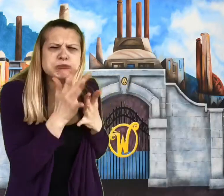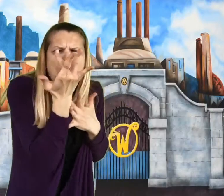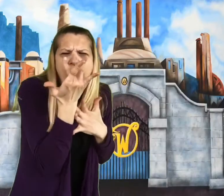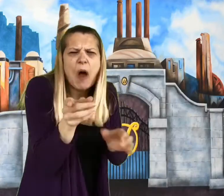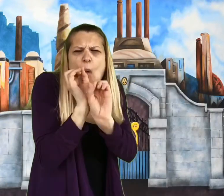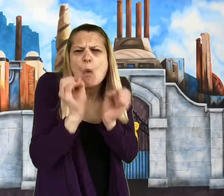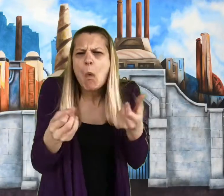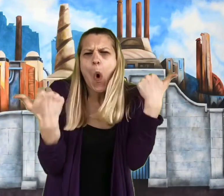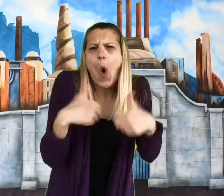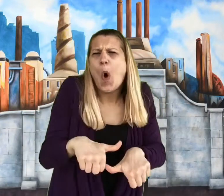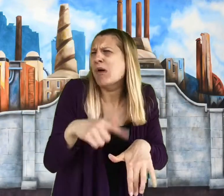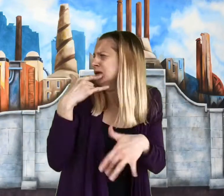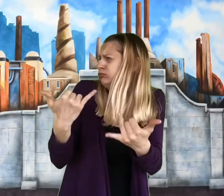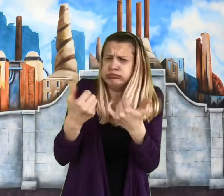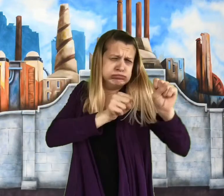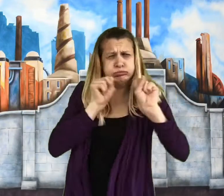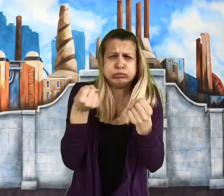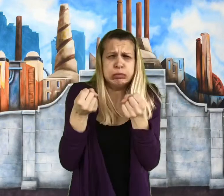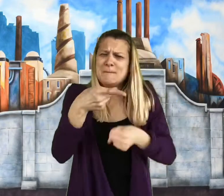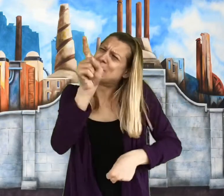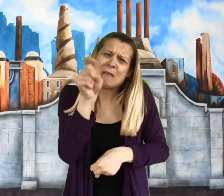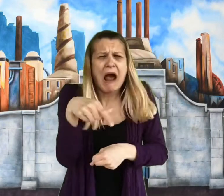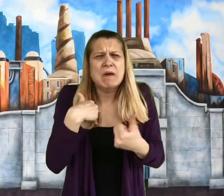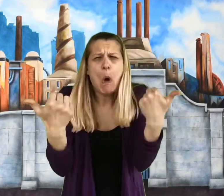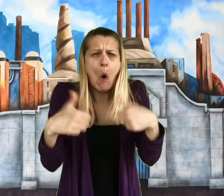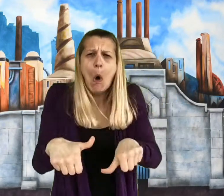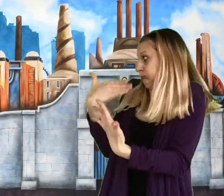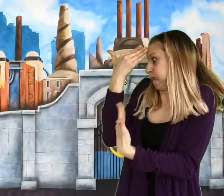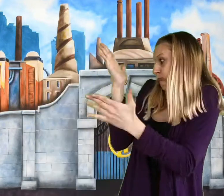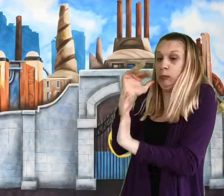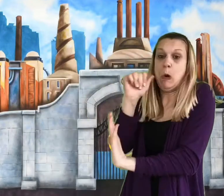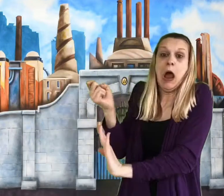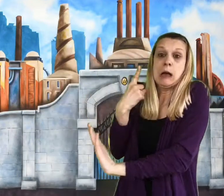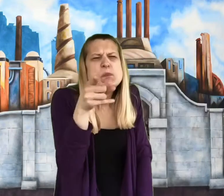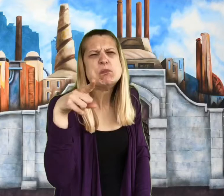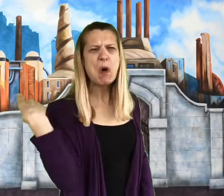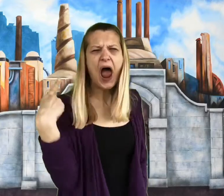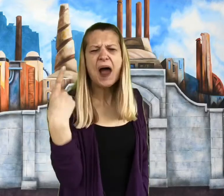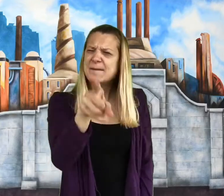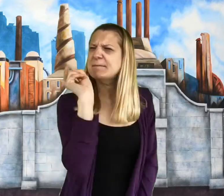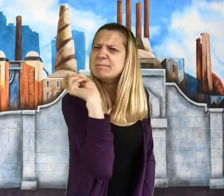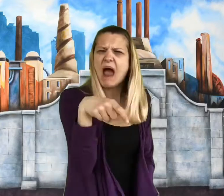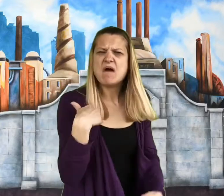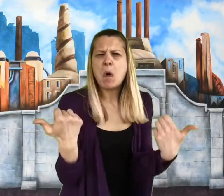"Why hasn’t he got a coat on in this cold weather?" "Don’t ask me." "He's crazy! He needs one in this weather!"